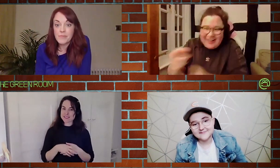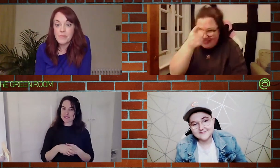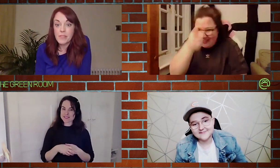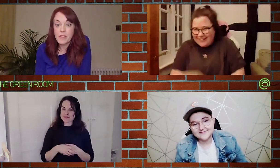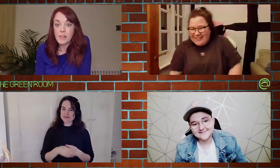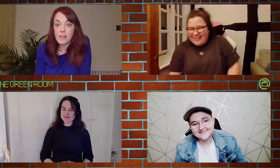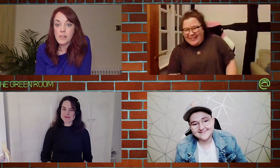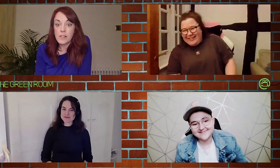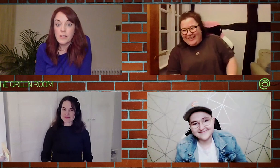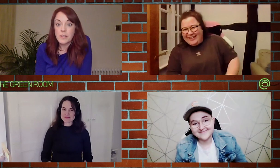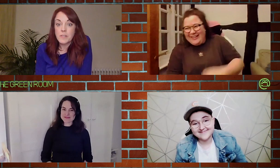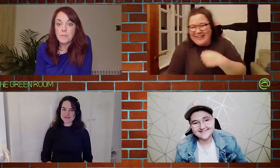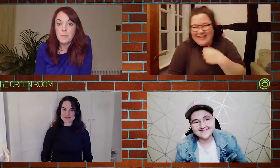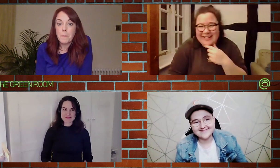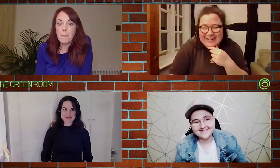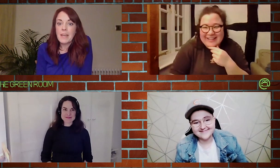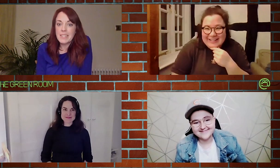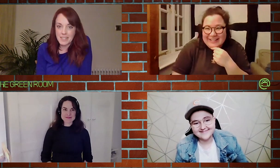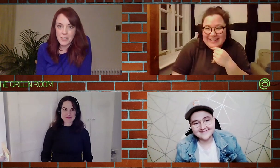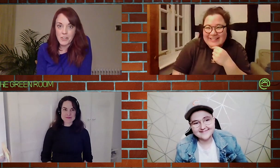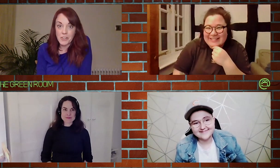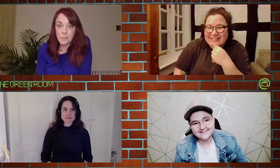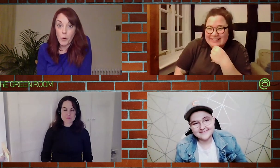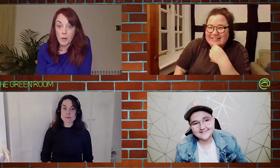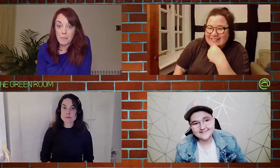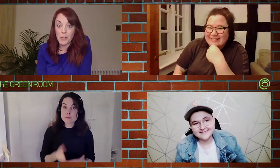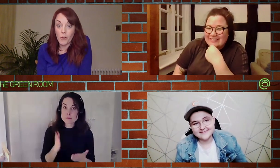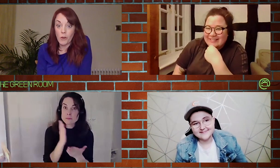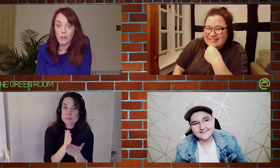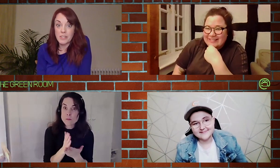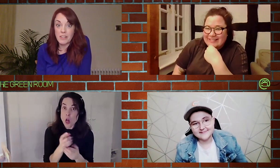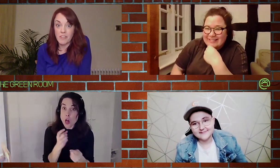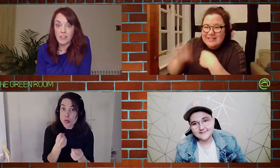can read it. Its in a book. Is it the poem the Long Lost Lover?